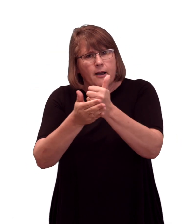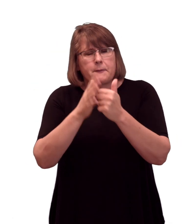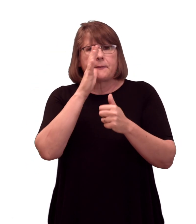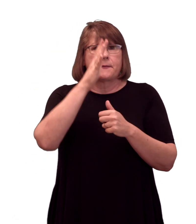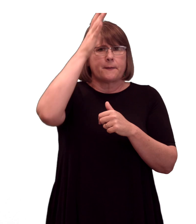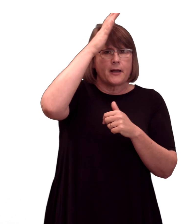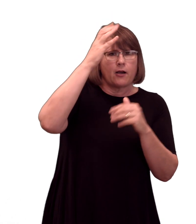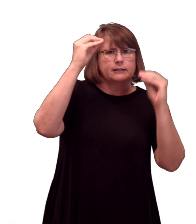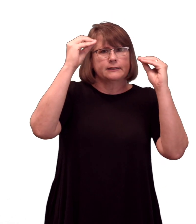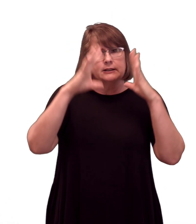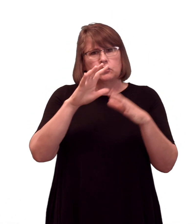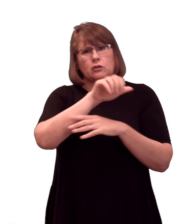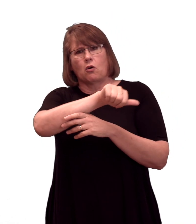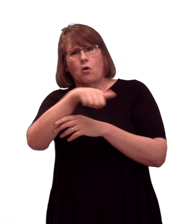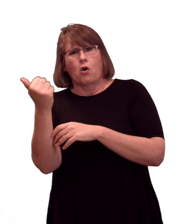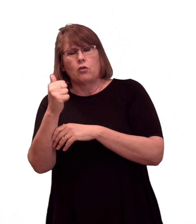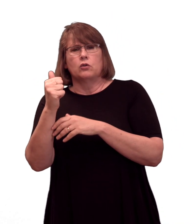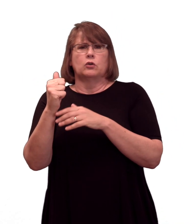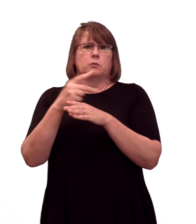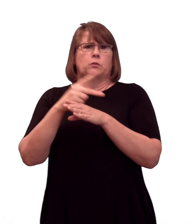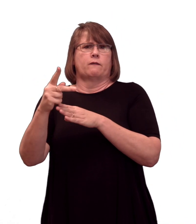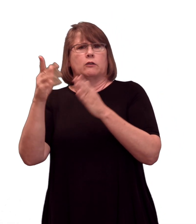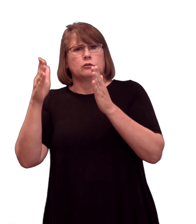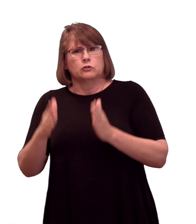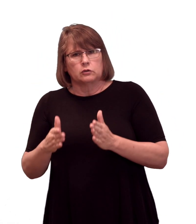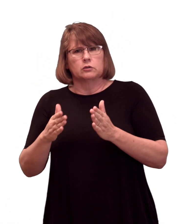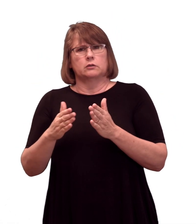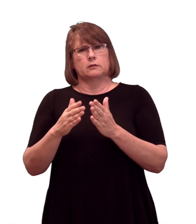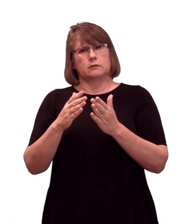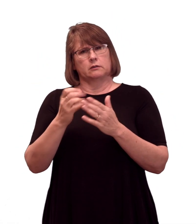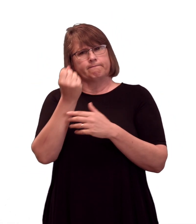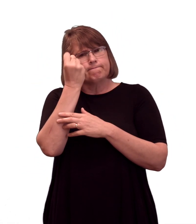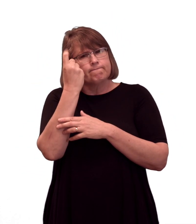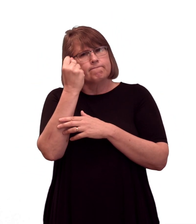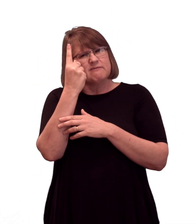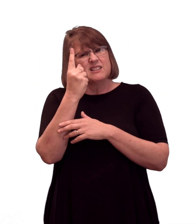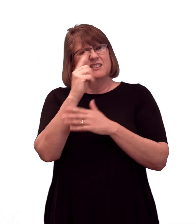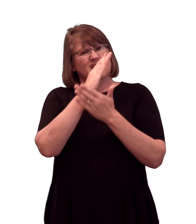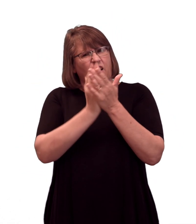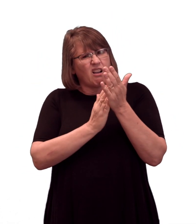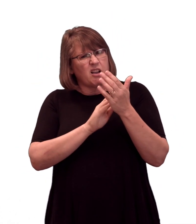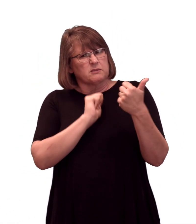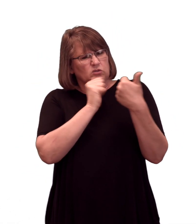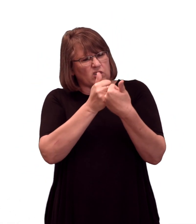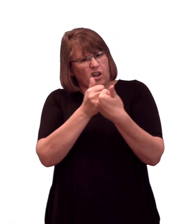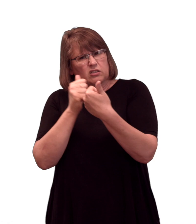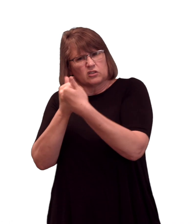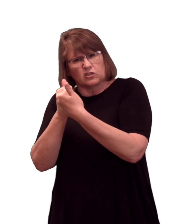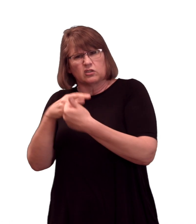helps parents and teachers and other professionals understand some of the challenges